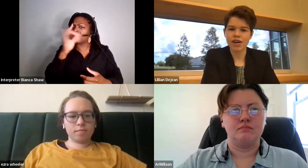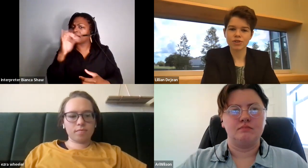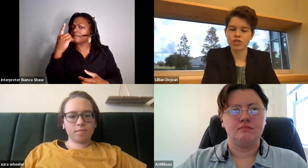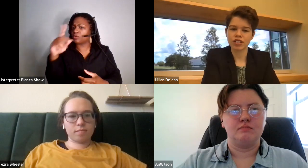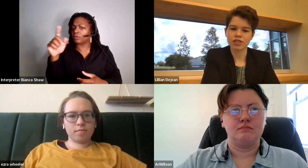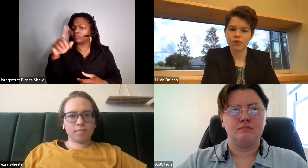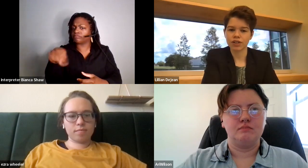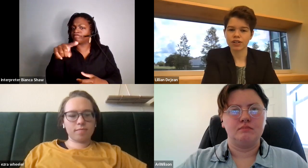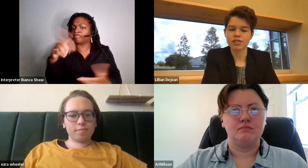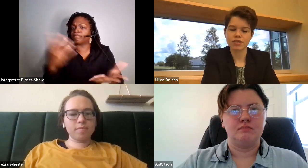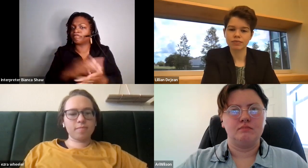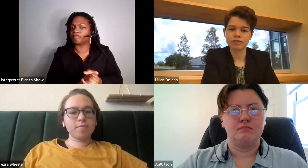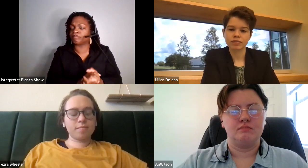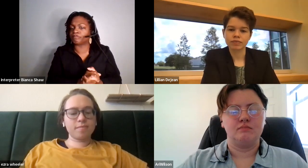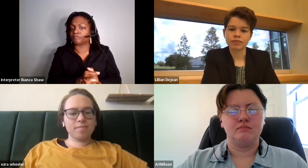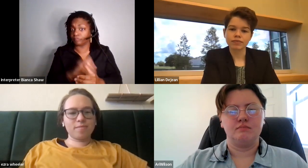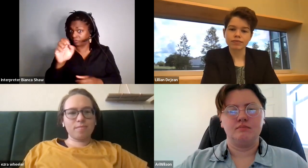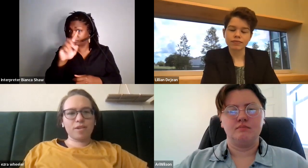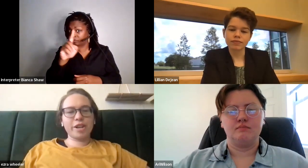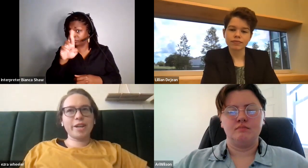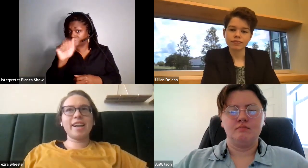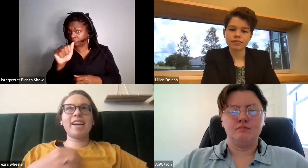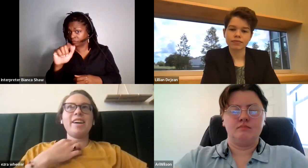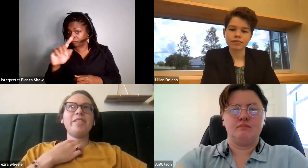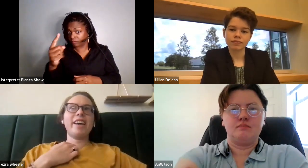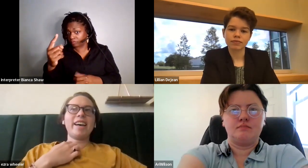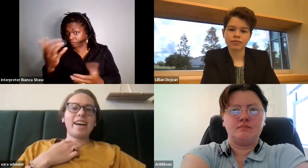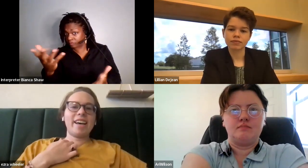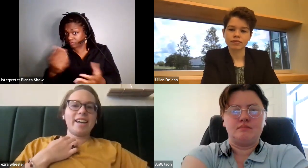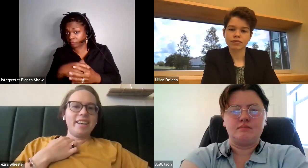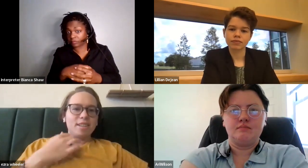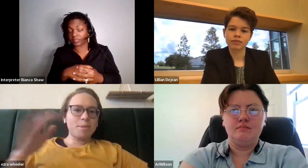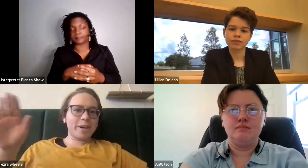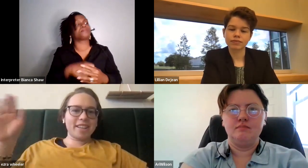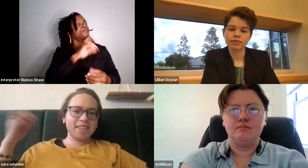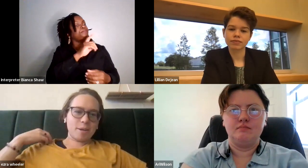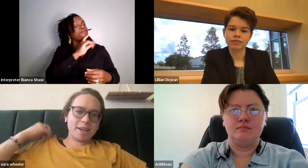Ezra, Would you like to go first? Sure, And I know that I spoke on this a little bit?